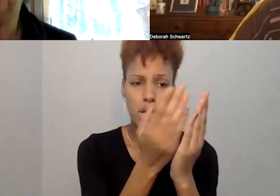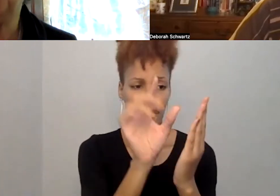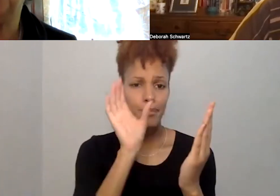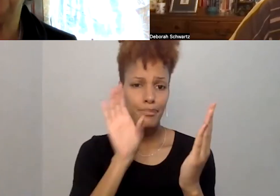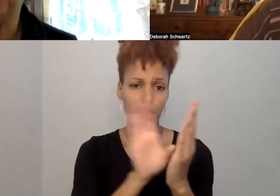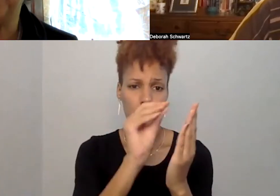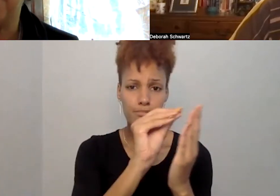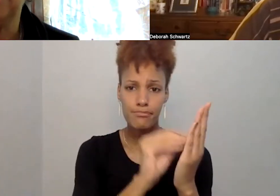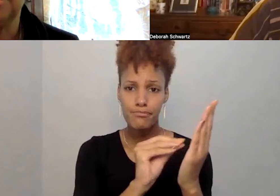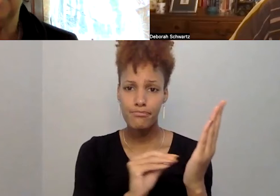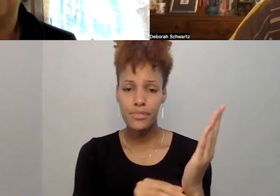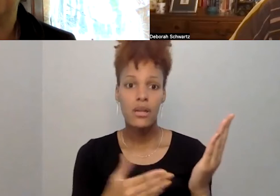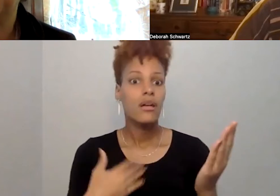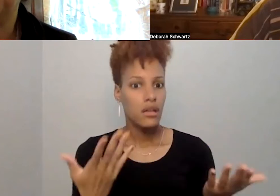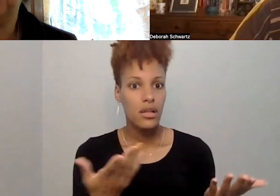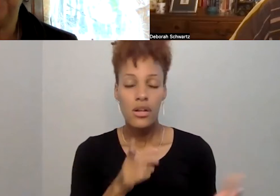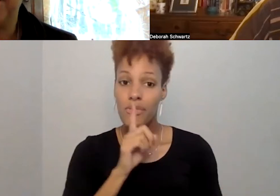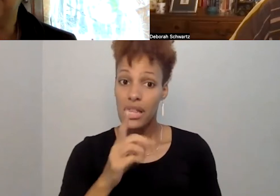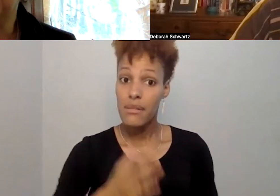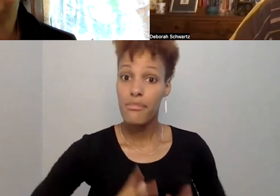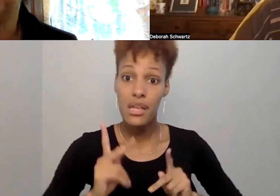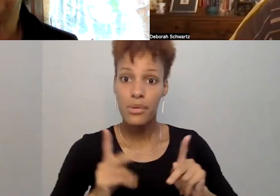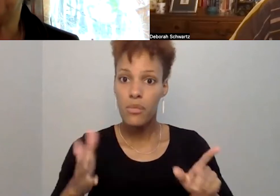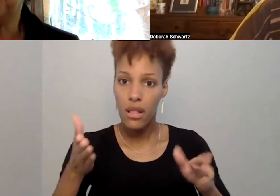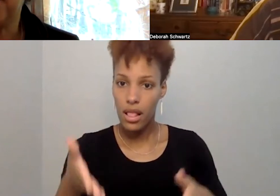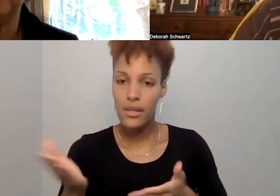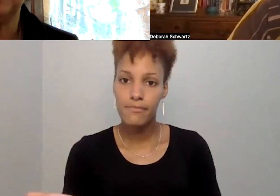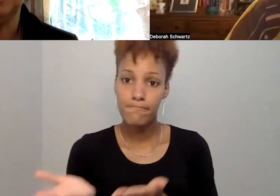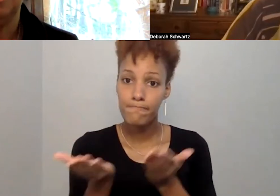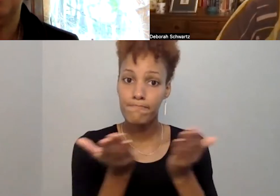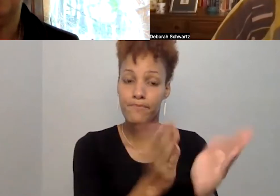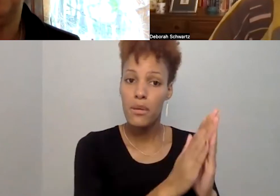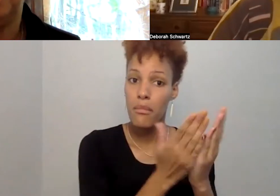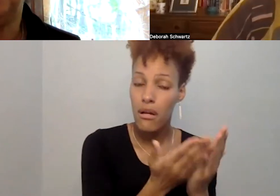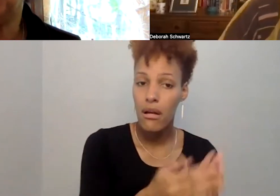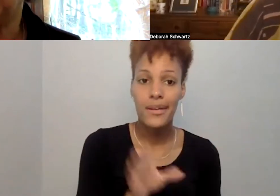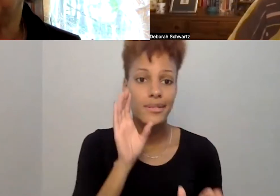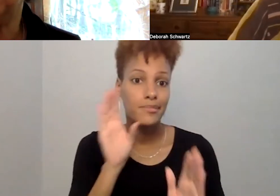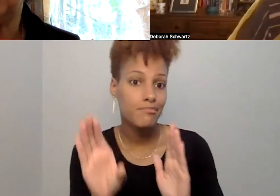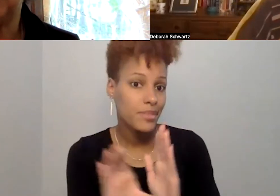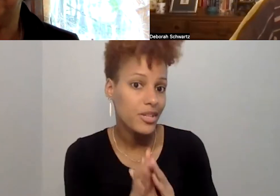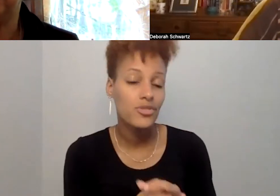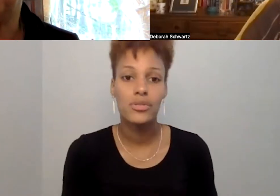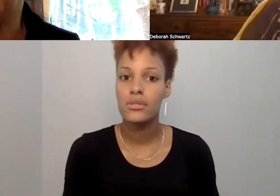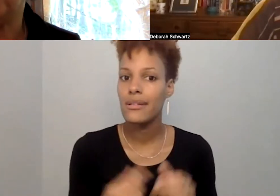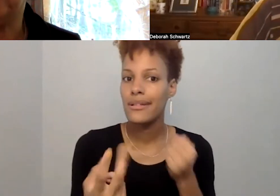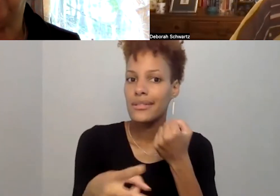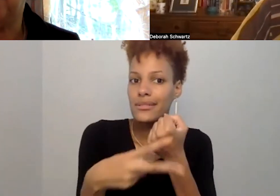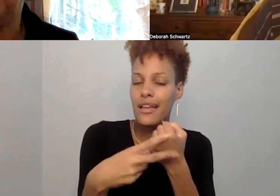people will bring out their their albums, their photographs, they've, they've saved ephemera from